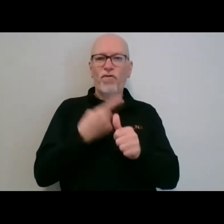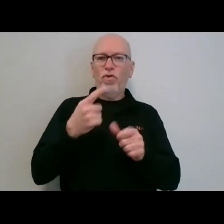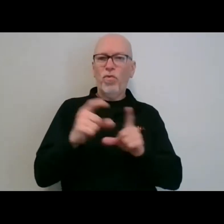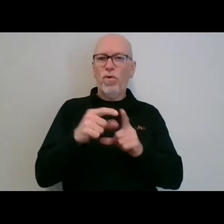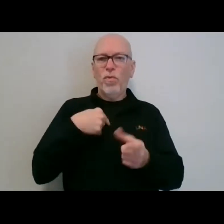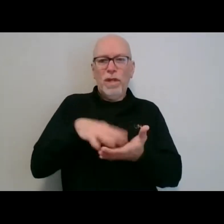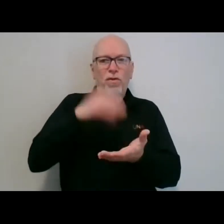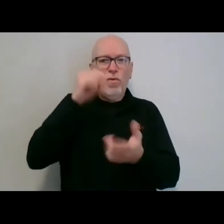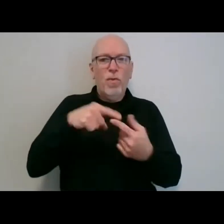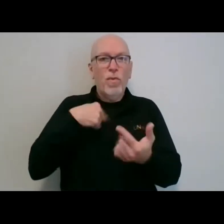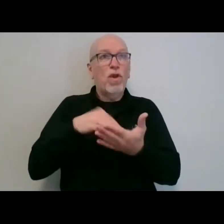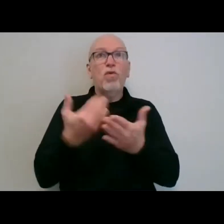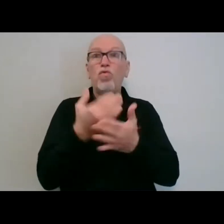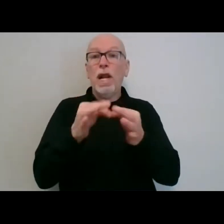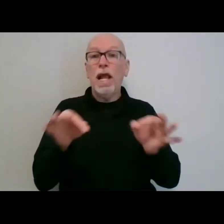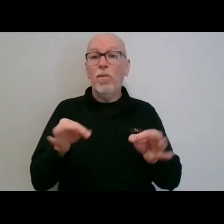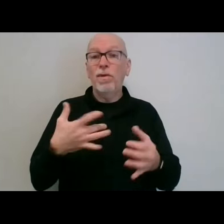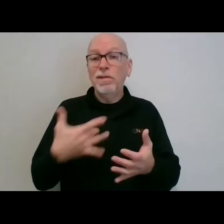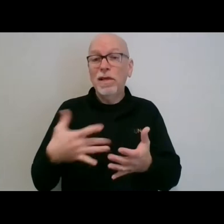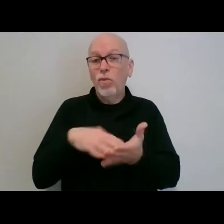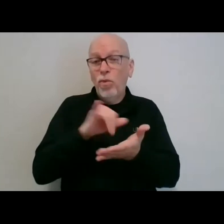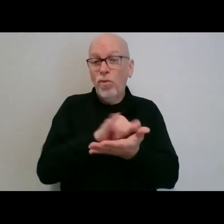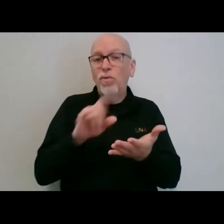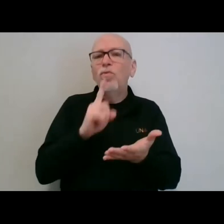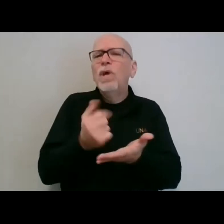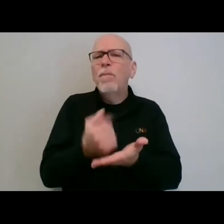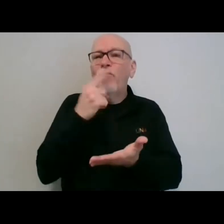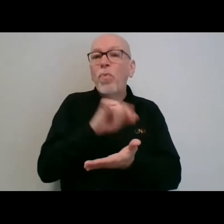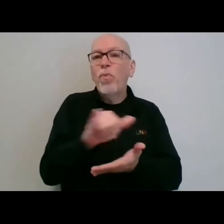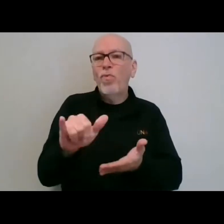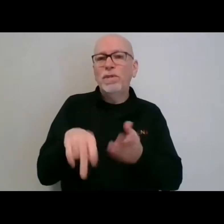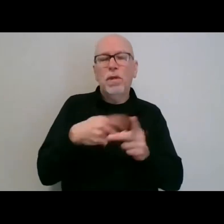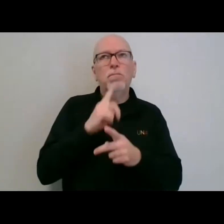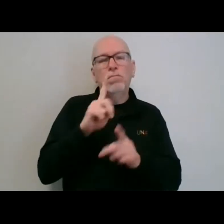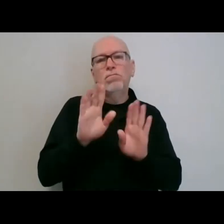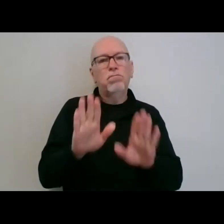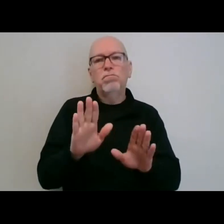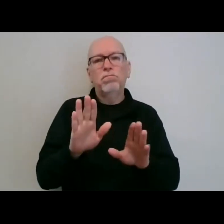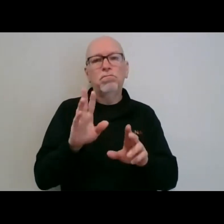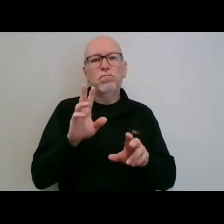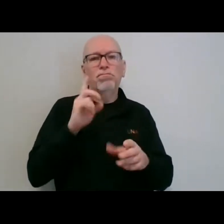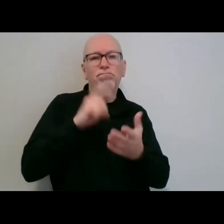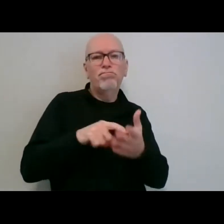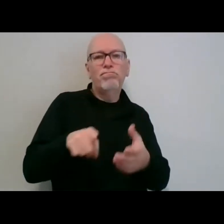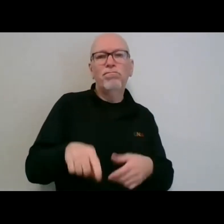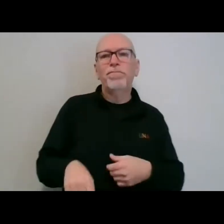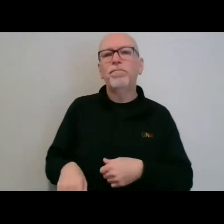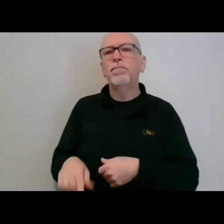when we're learning a new language, too. So it can be helpful in those cases. That's a great observation. We had another observation